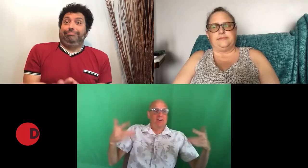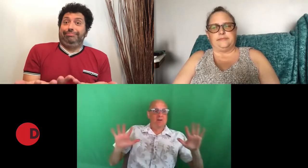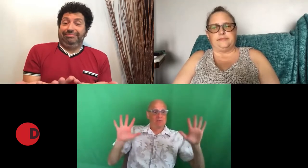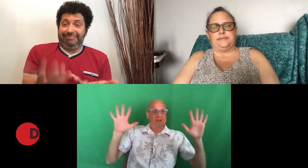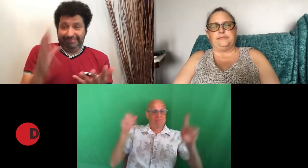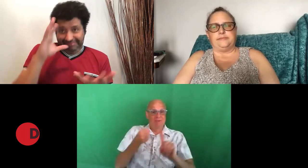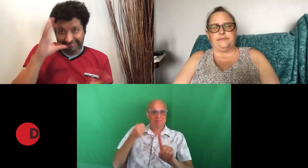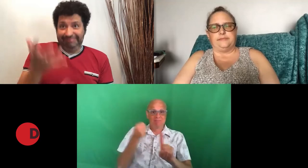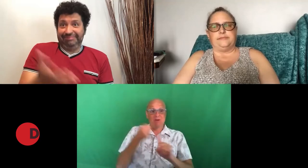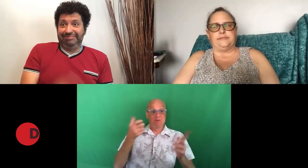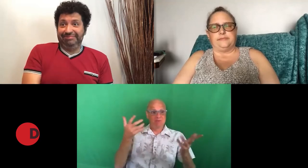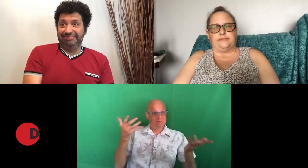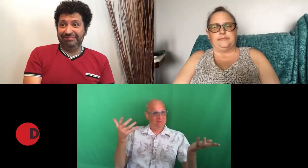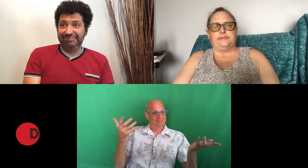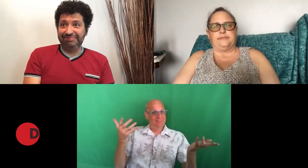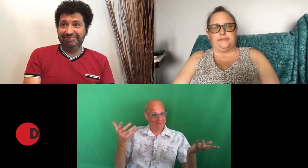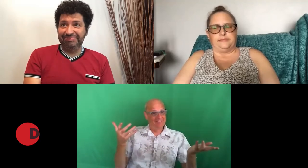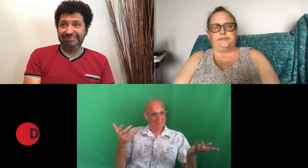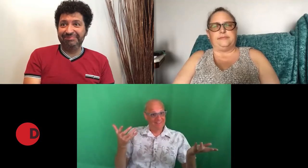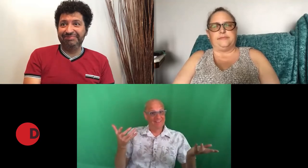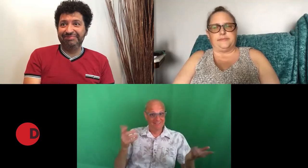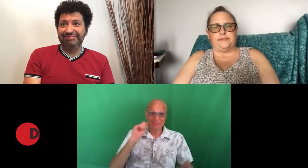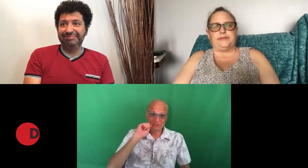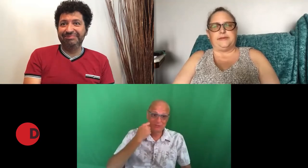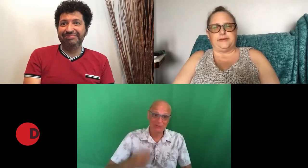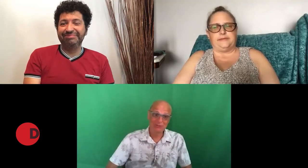What an impact! It was cool.